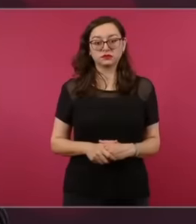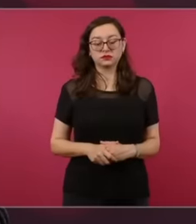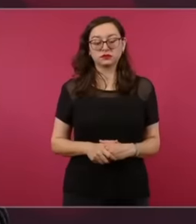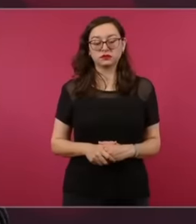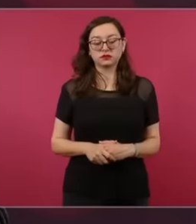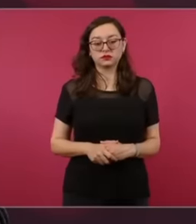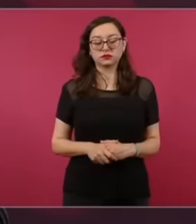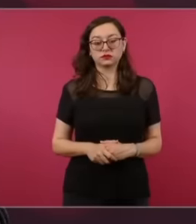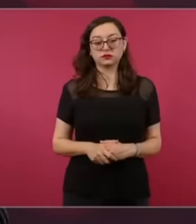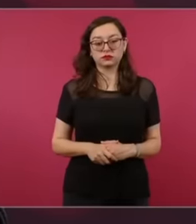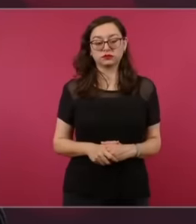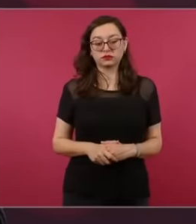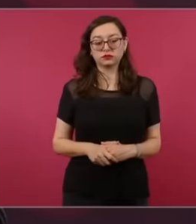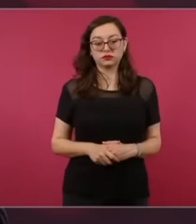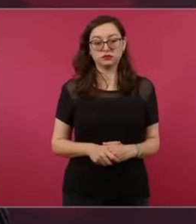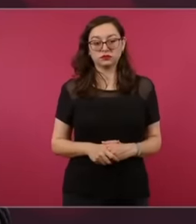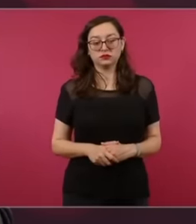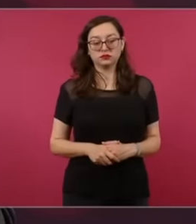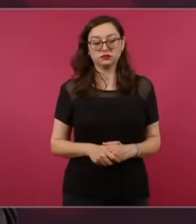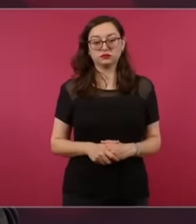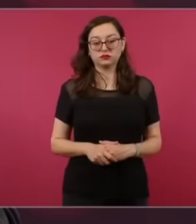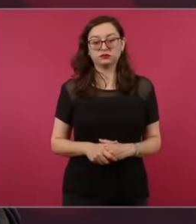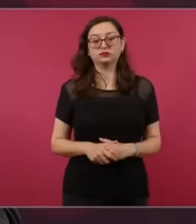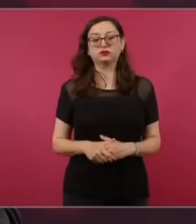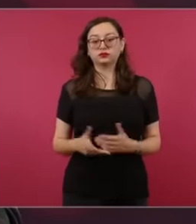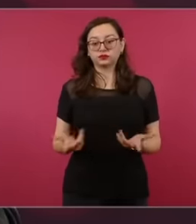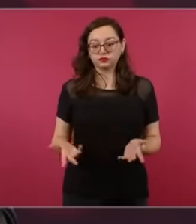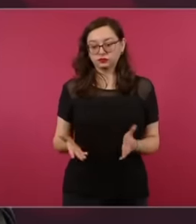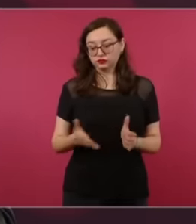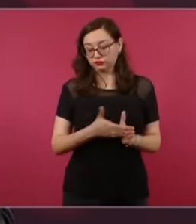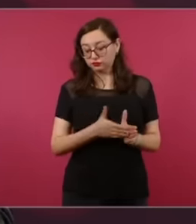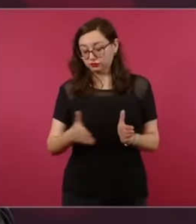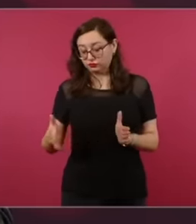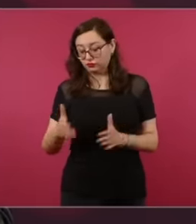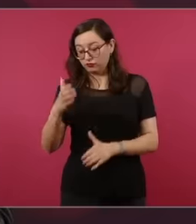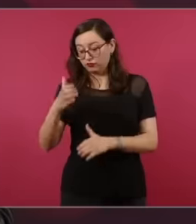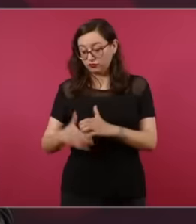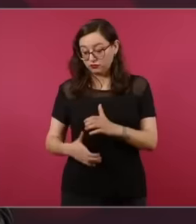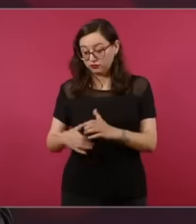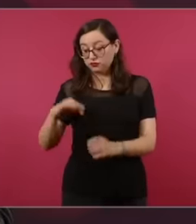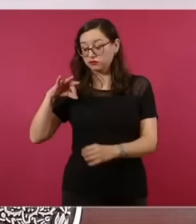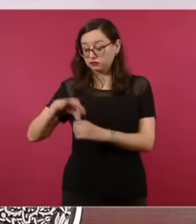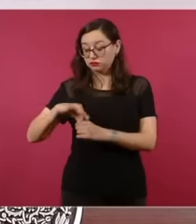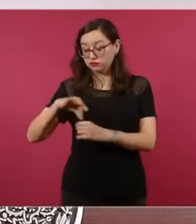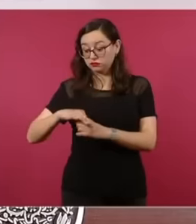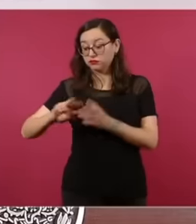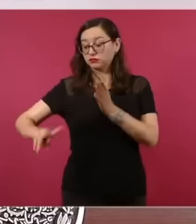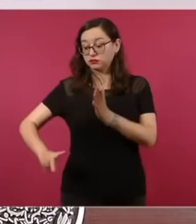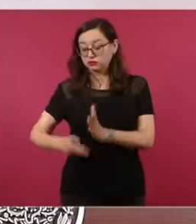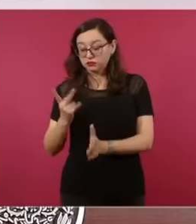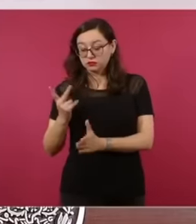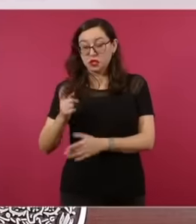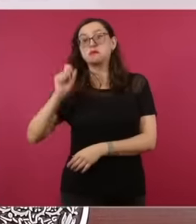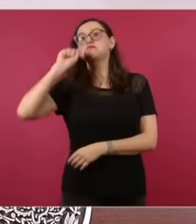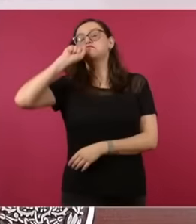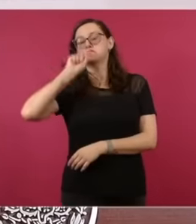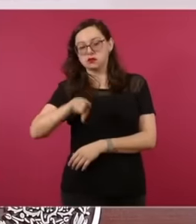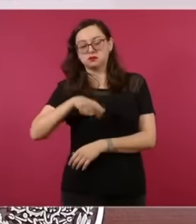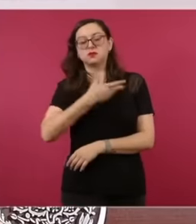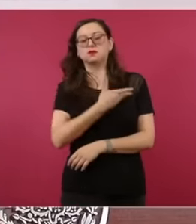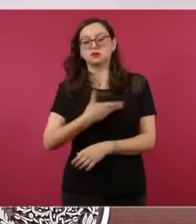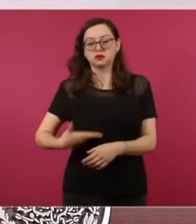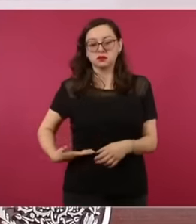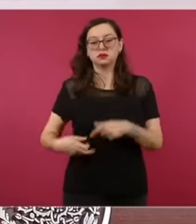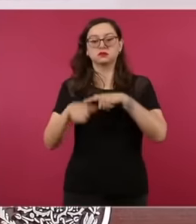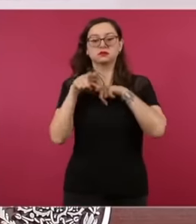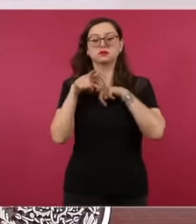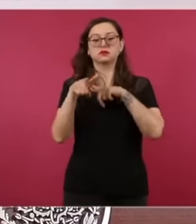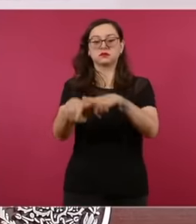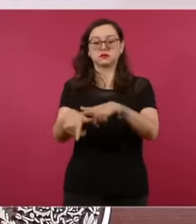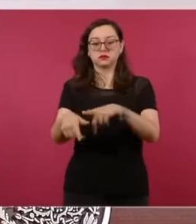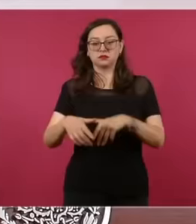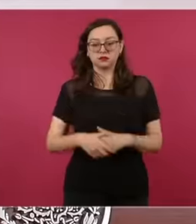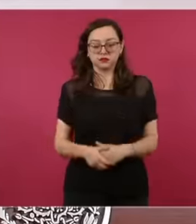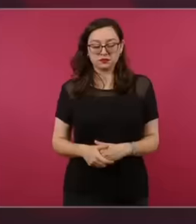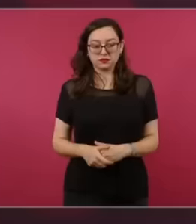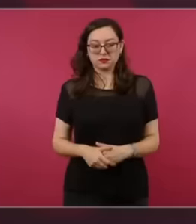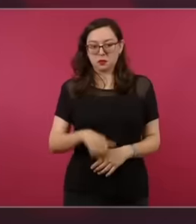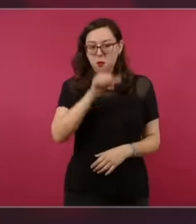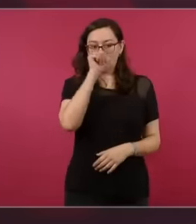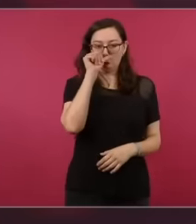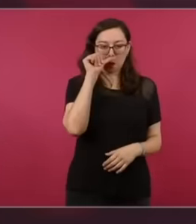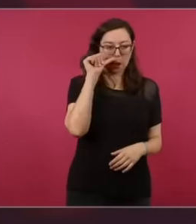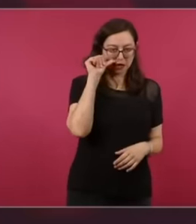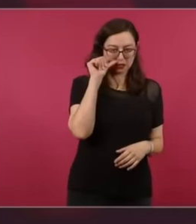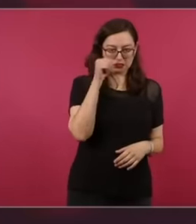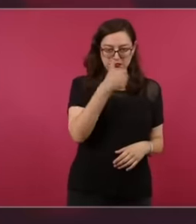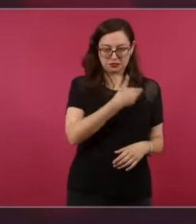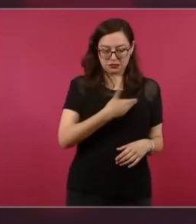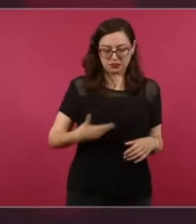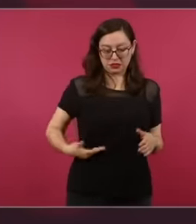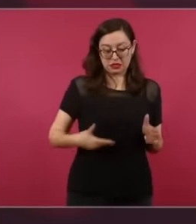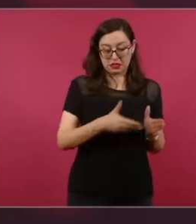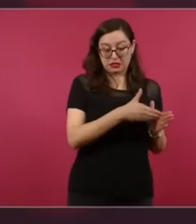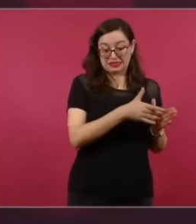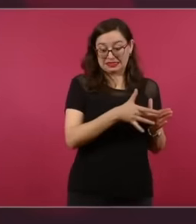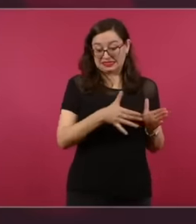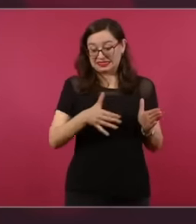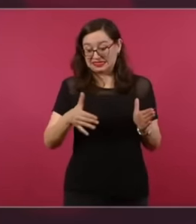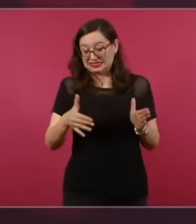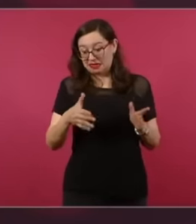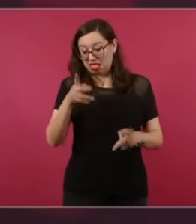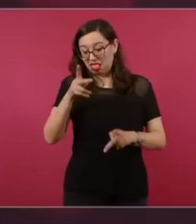elections he is elected again. The period ends, new elections come and he is